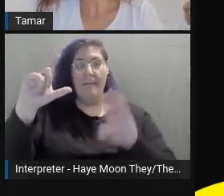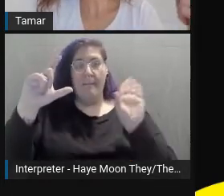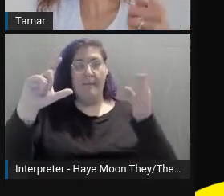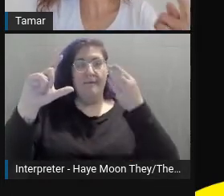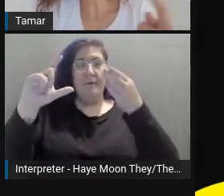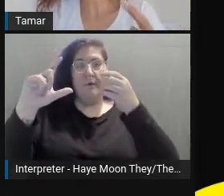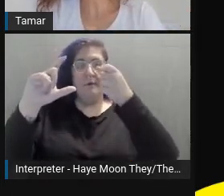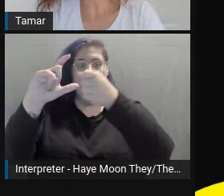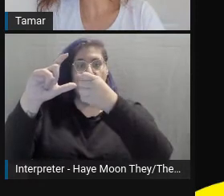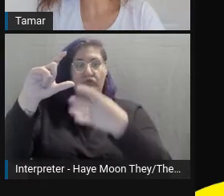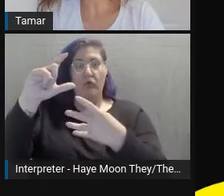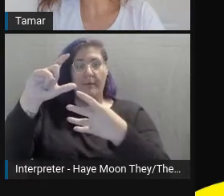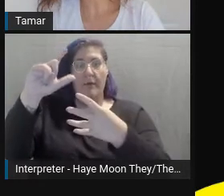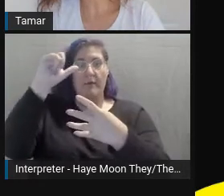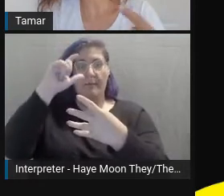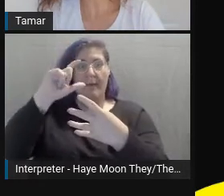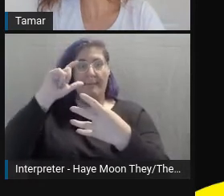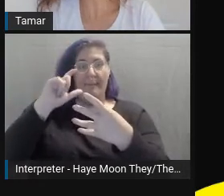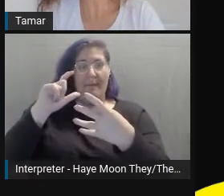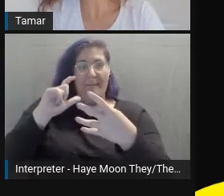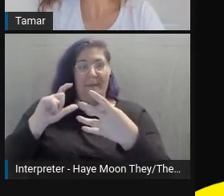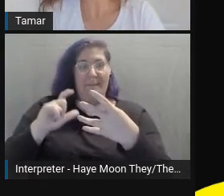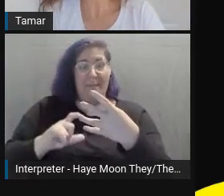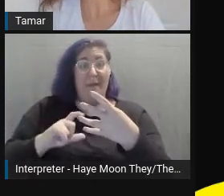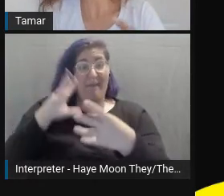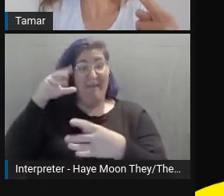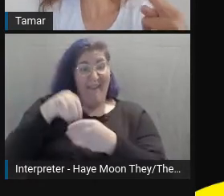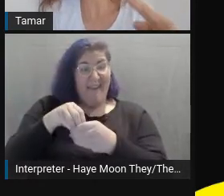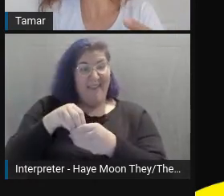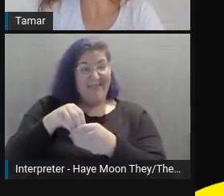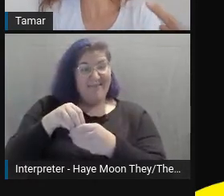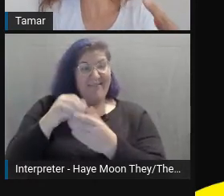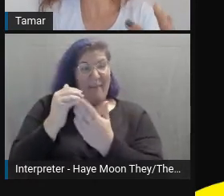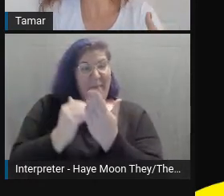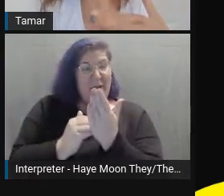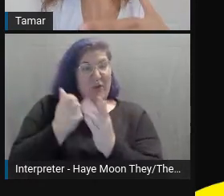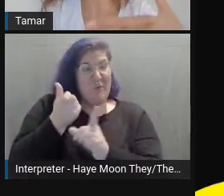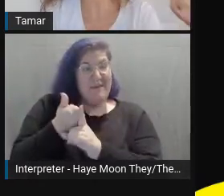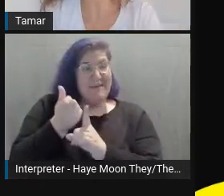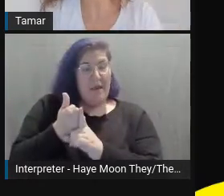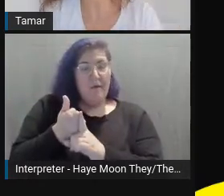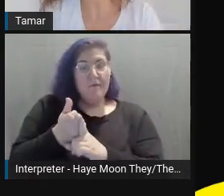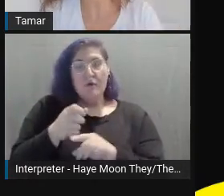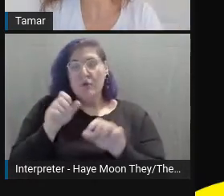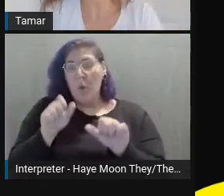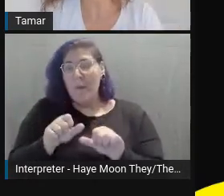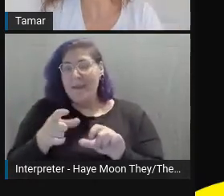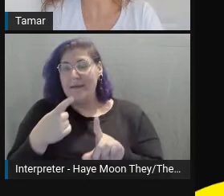and then we can actually navigate within the menu so that we can reach, let's say, my nutrition insights.